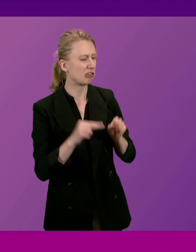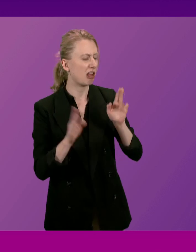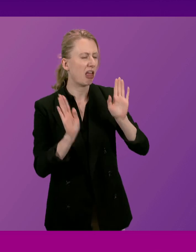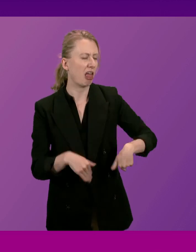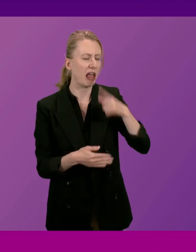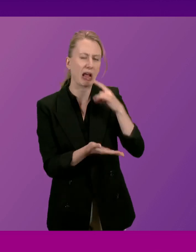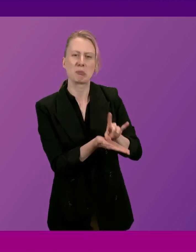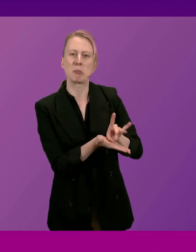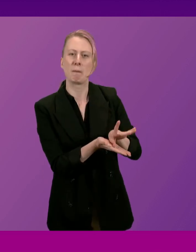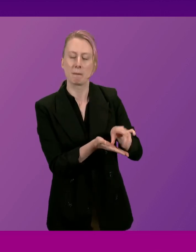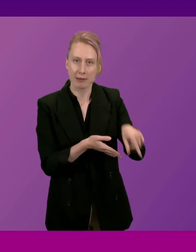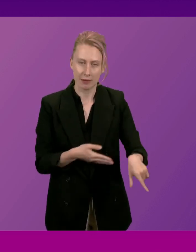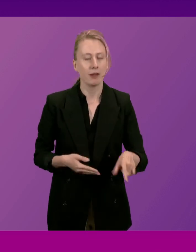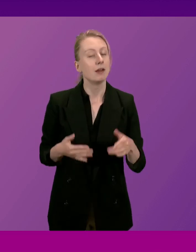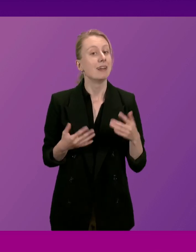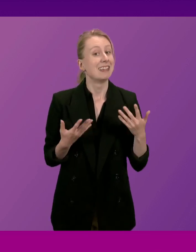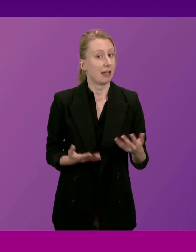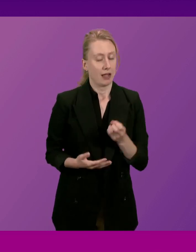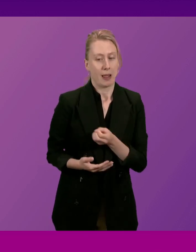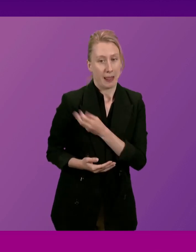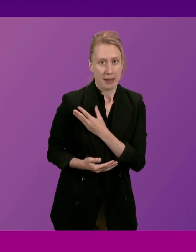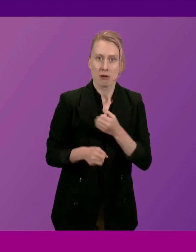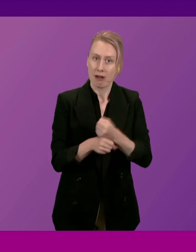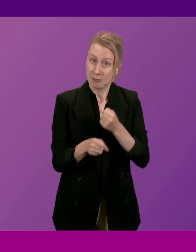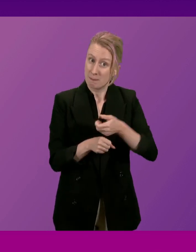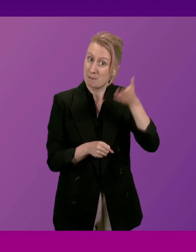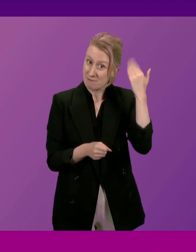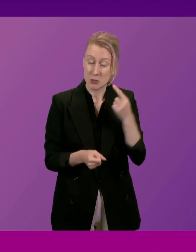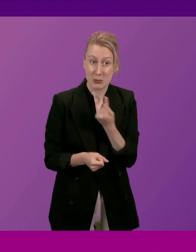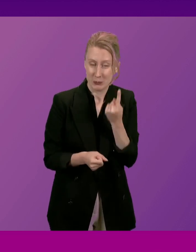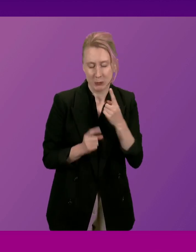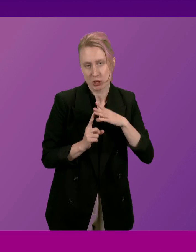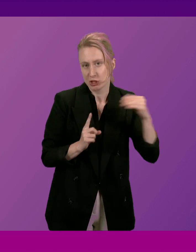time by a Labour Government and the previous time by a Conservative Government. The people